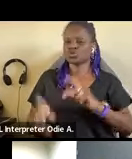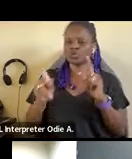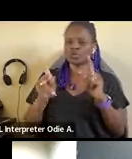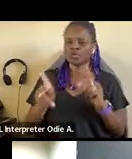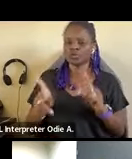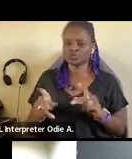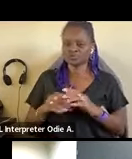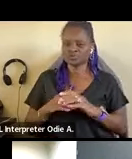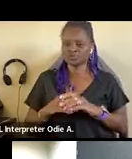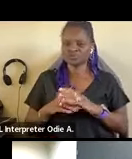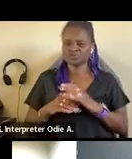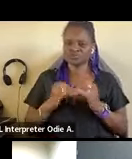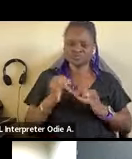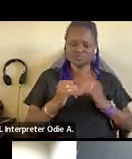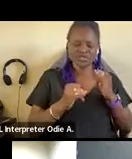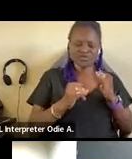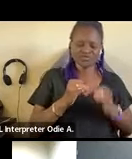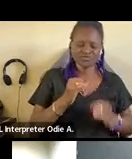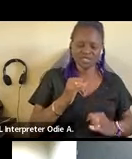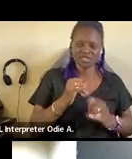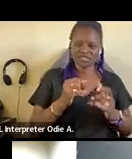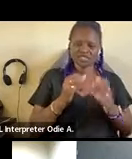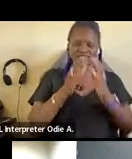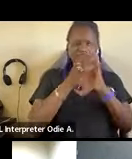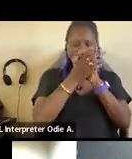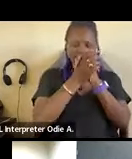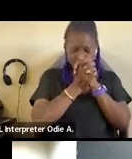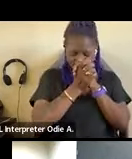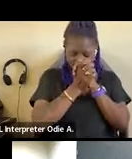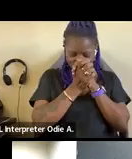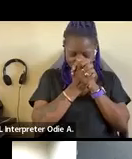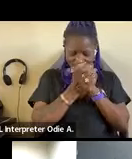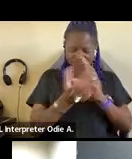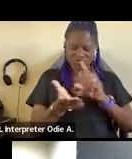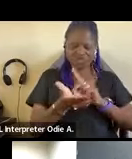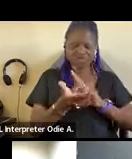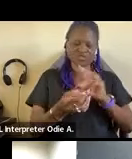And finally, deep gratitude to DRA. Mase, whose steadfast leadership has